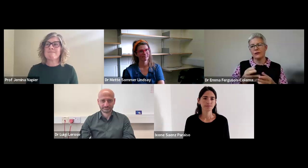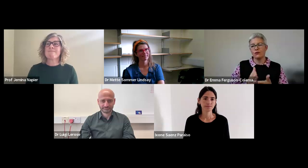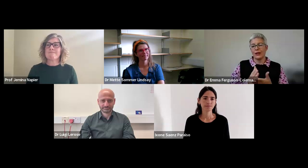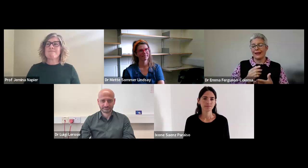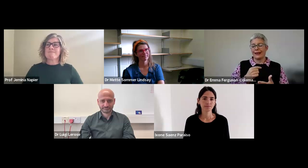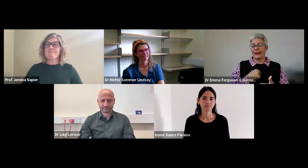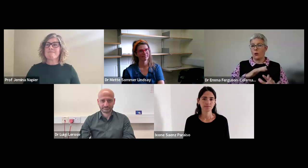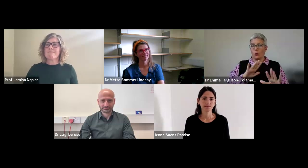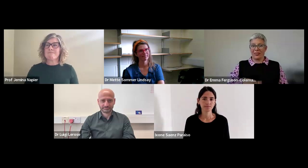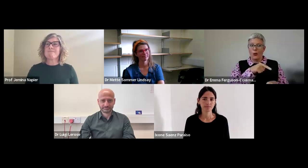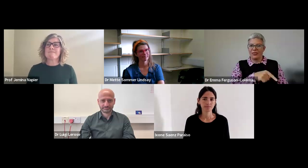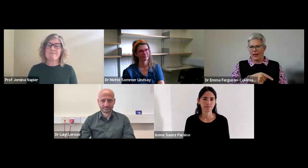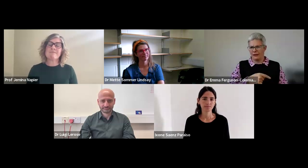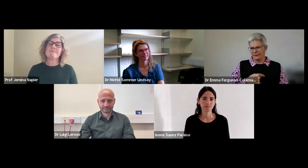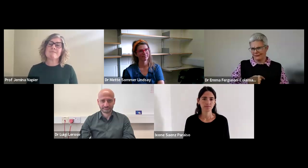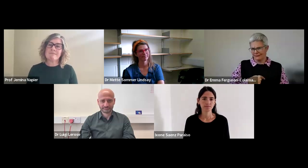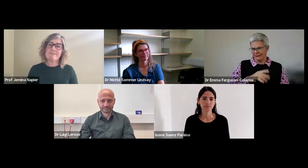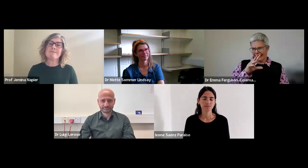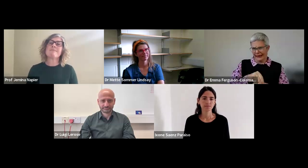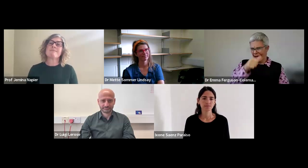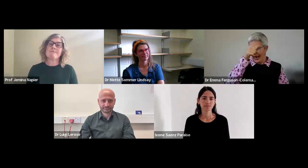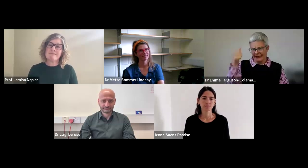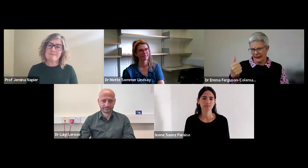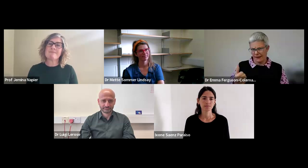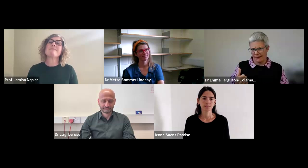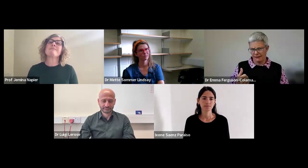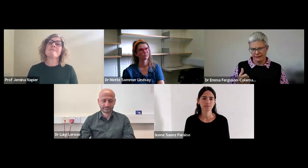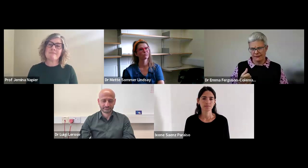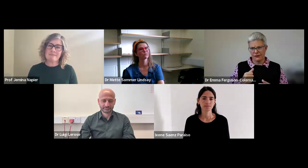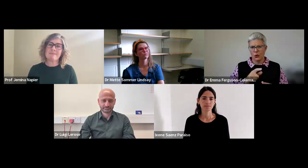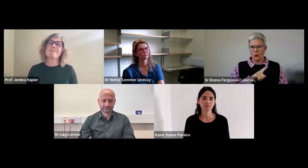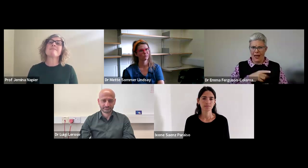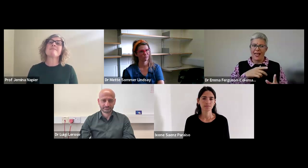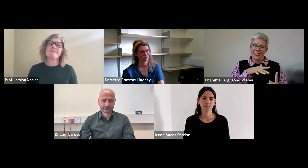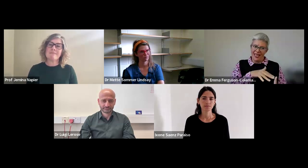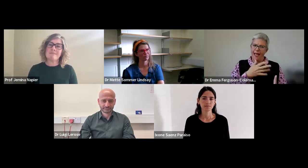in terms of navigating the academic pathways. And without that, I don't think I would still